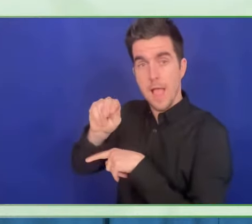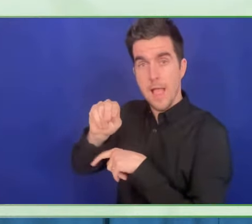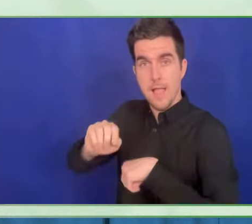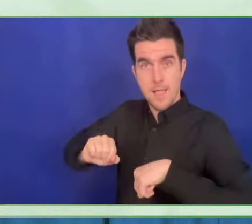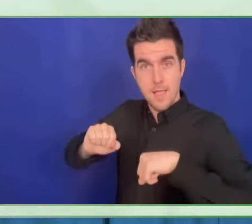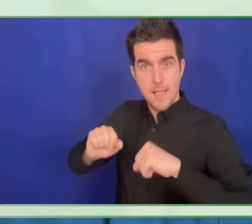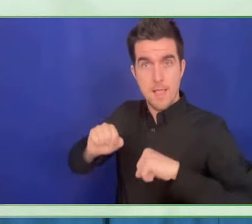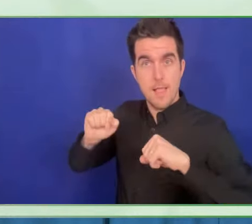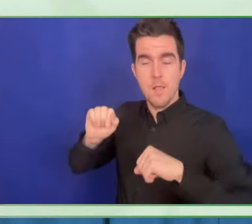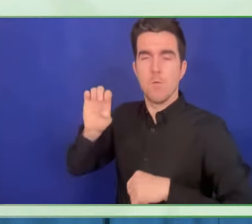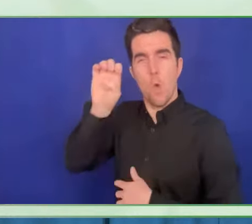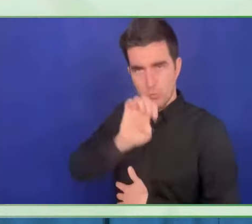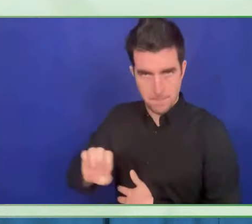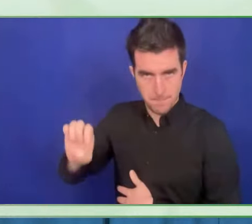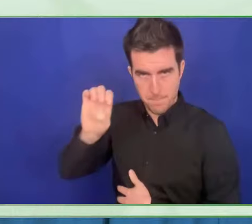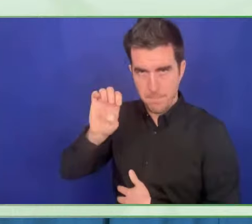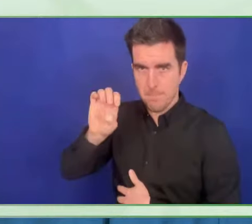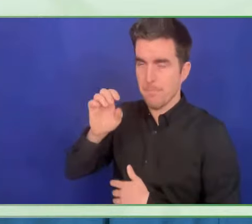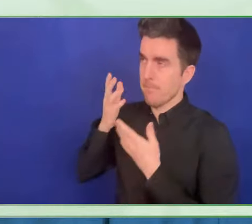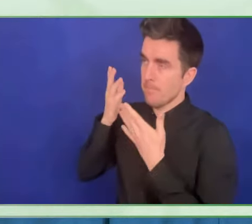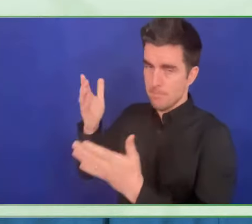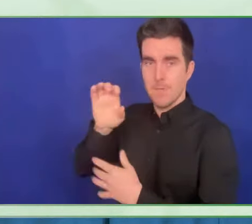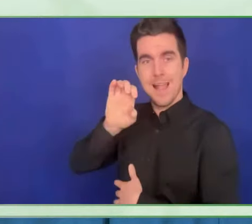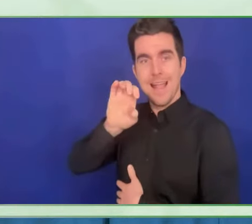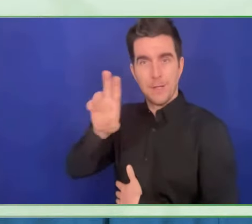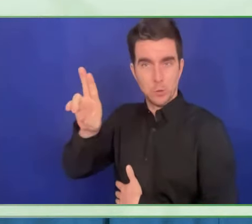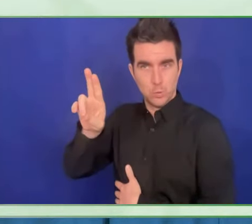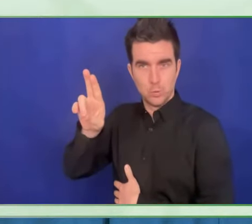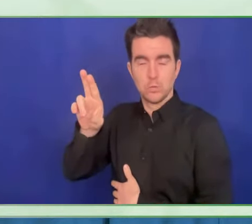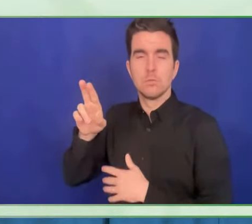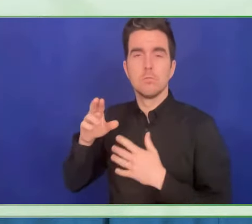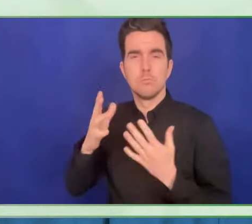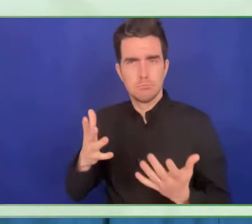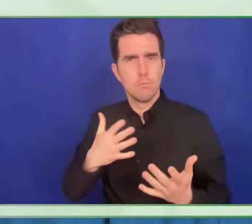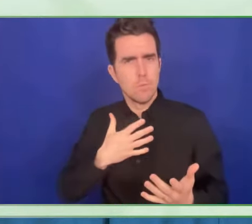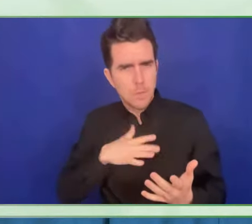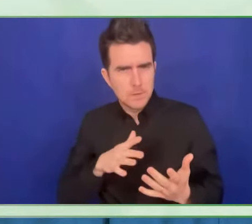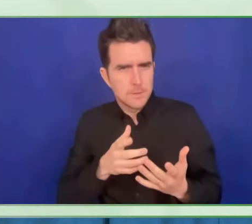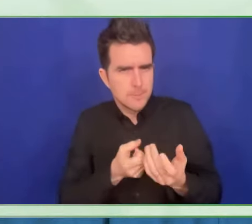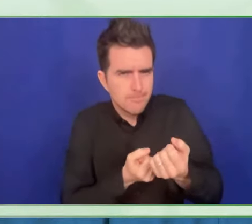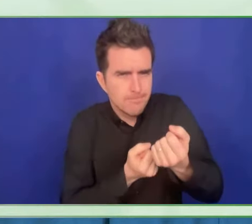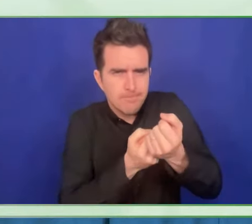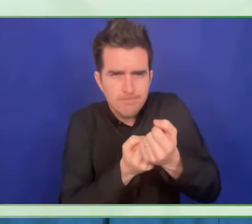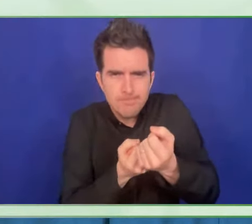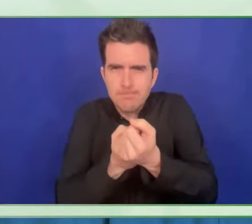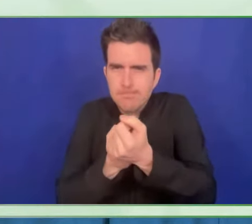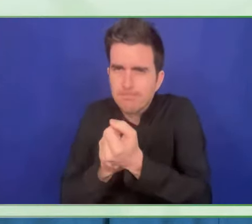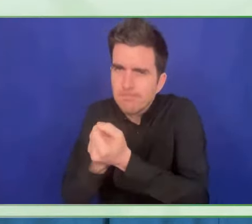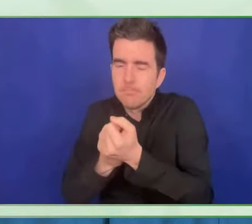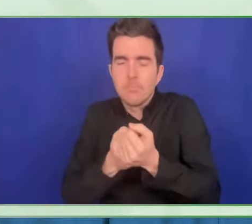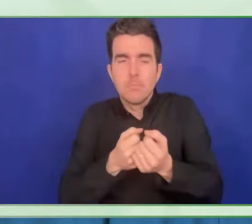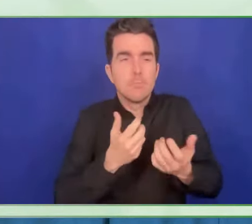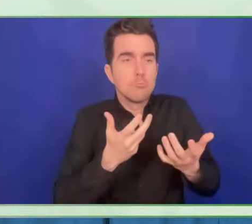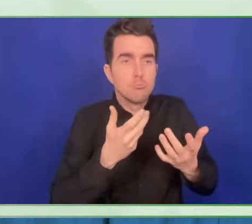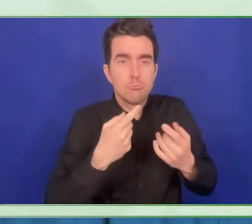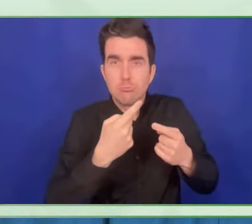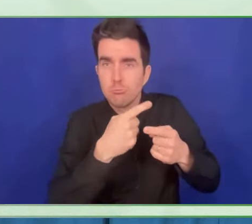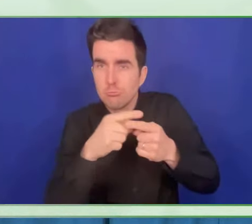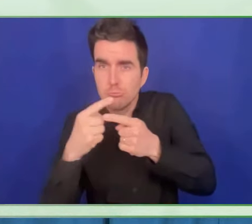And, in addition to implement it within our own EU institutions.